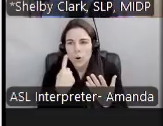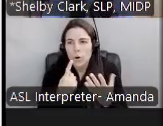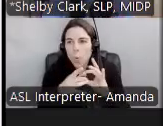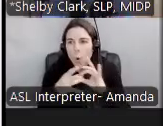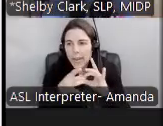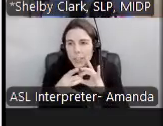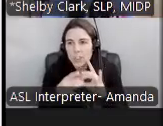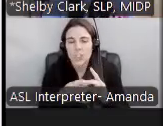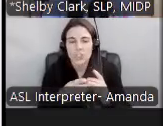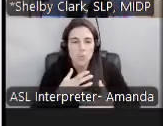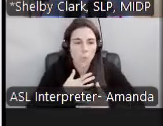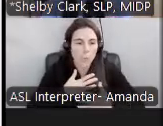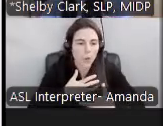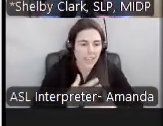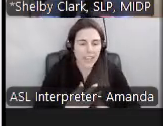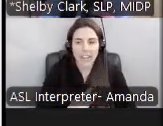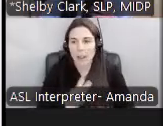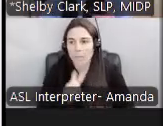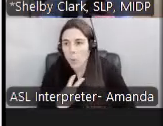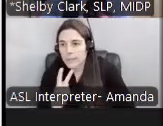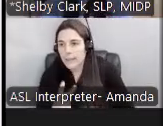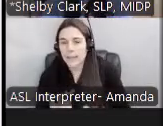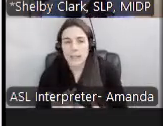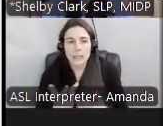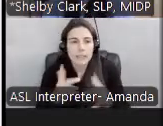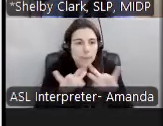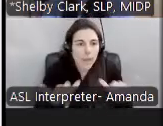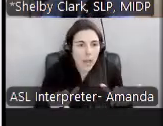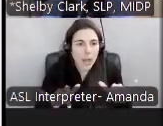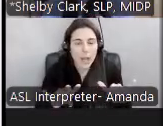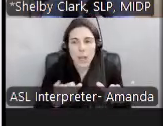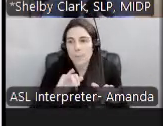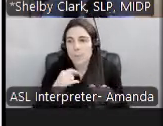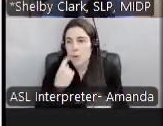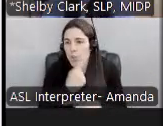with voicing, exploring jaw, lip and tongue movement, etc.